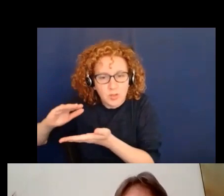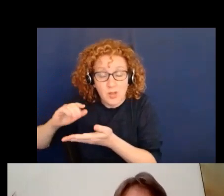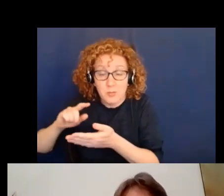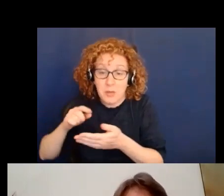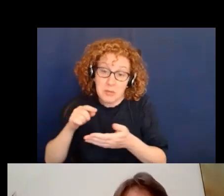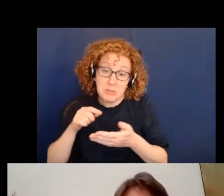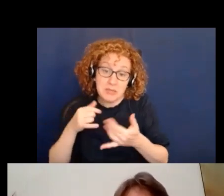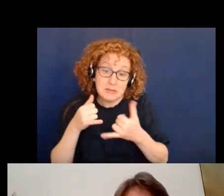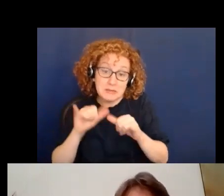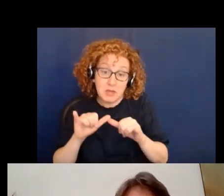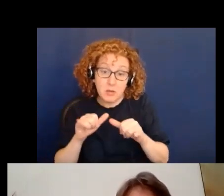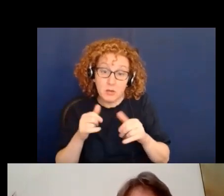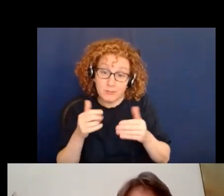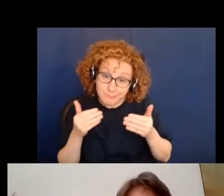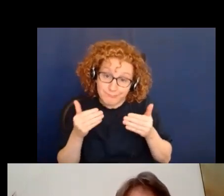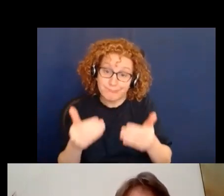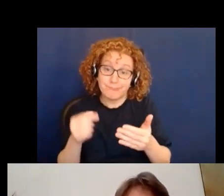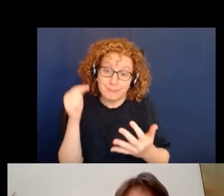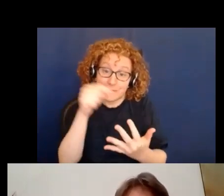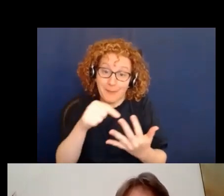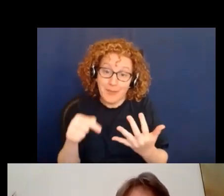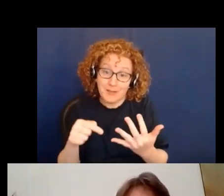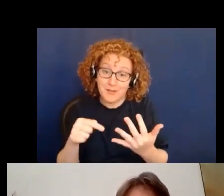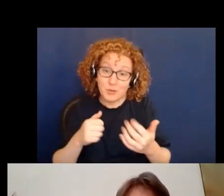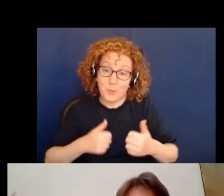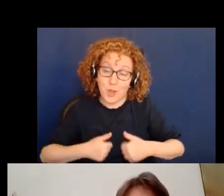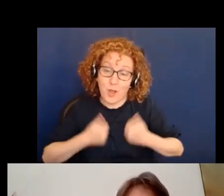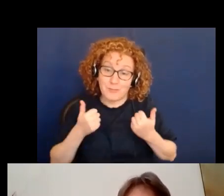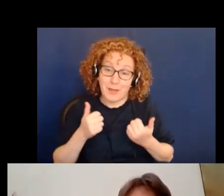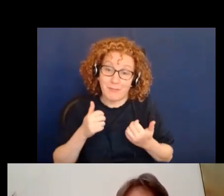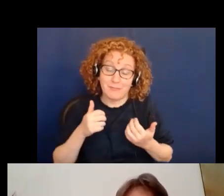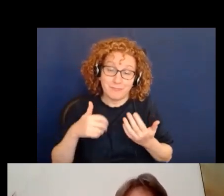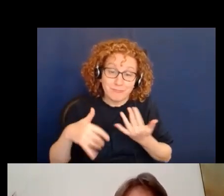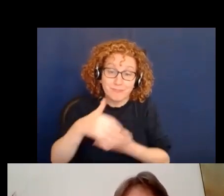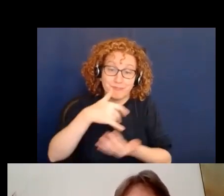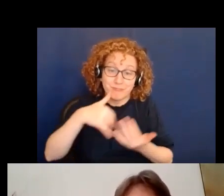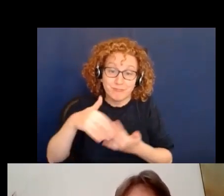and celebrate those things that we can do and then grow from that we will just continue to grow again